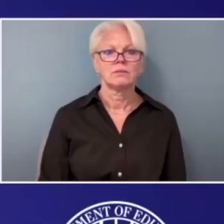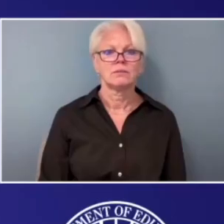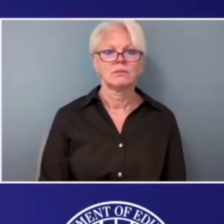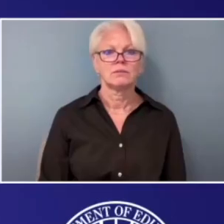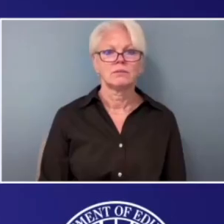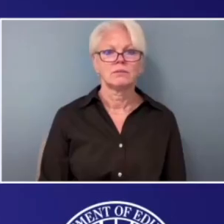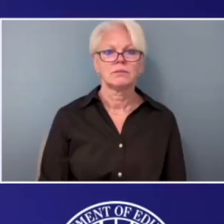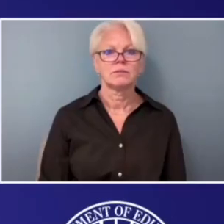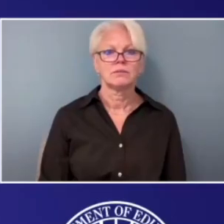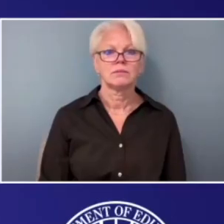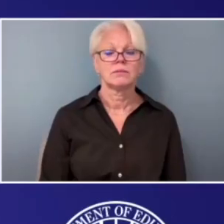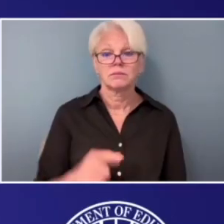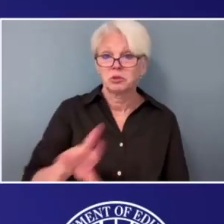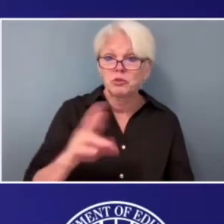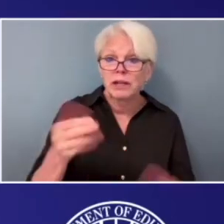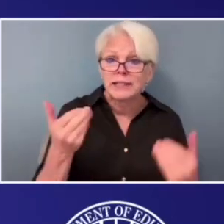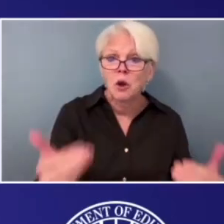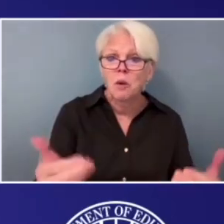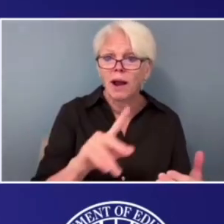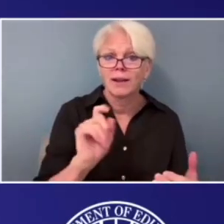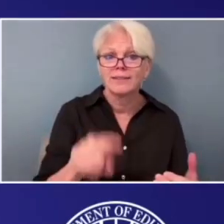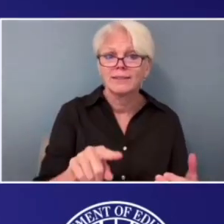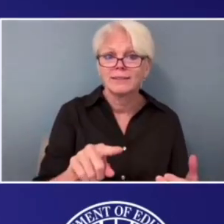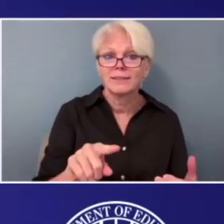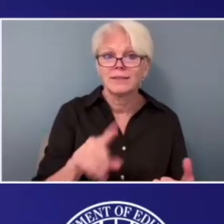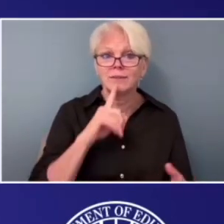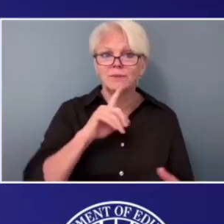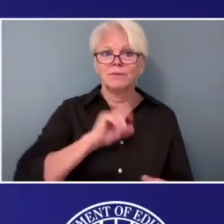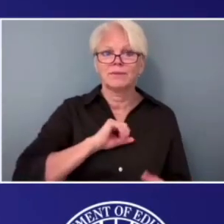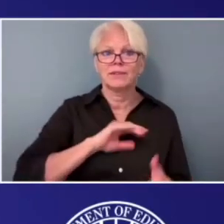You guys ready to go on? Excuse me. Get me all choked up already.